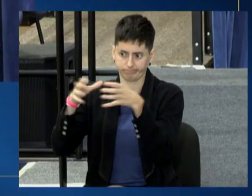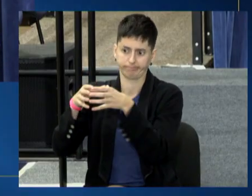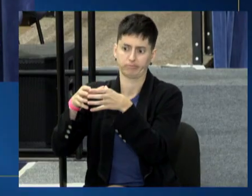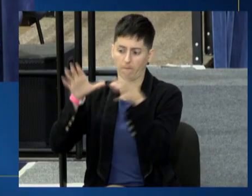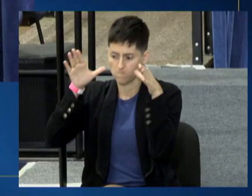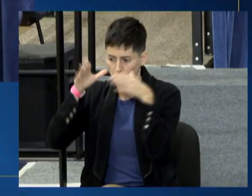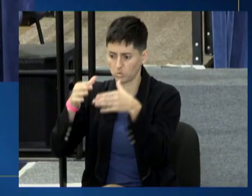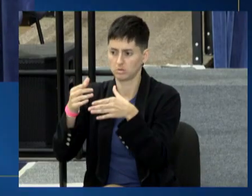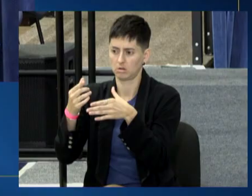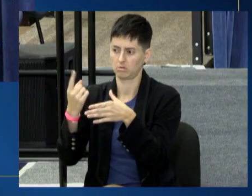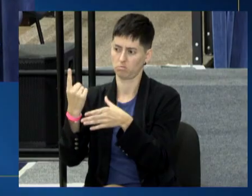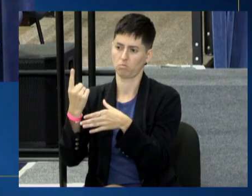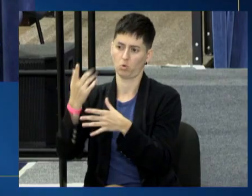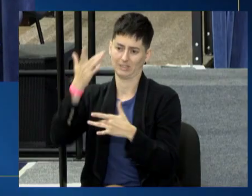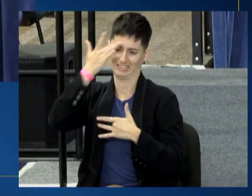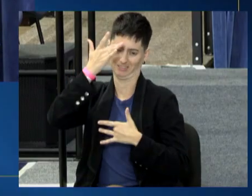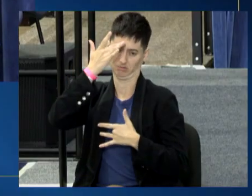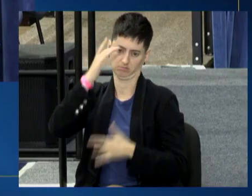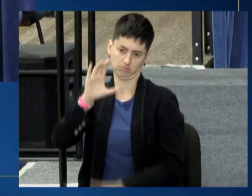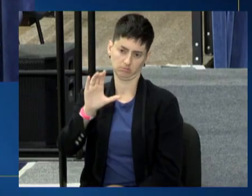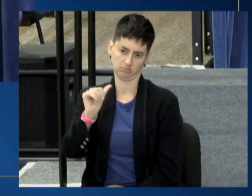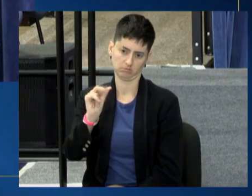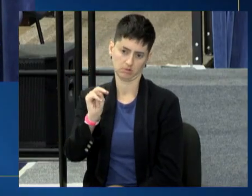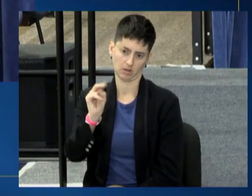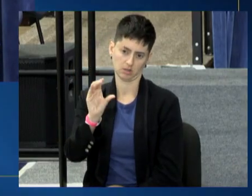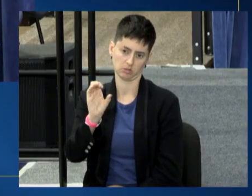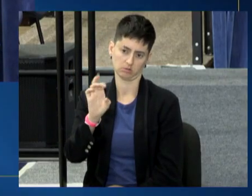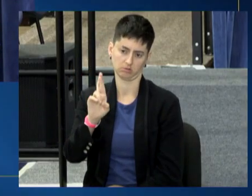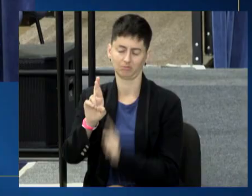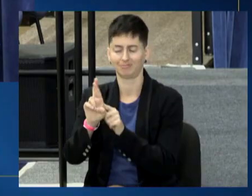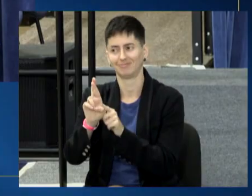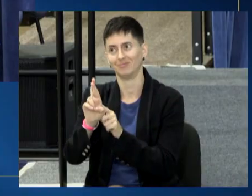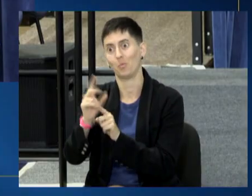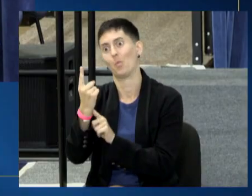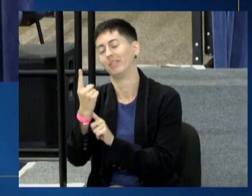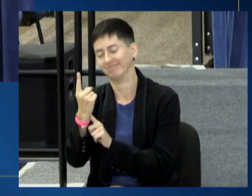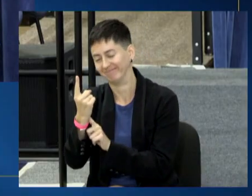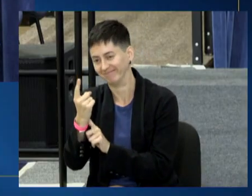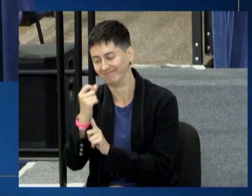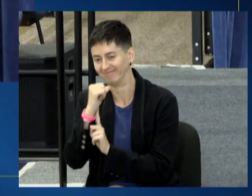the disease of cancer. Obviously not one disease, but a relatively homogeneous set of diseases with